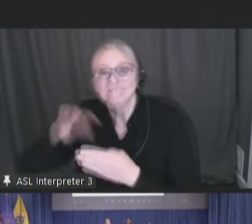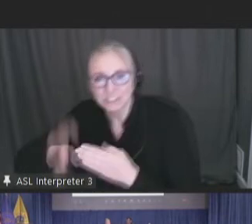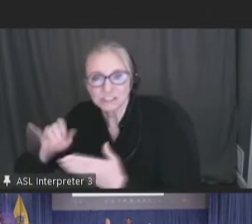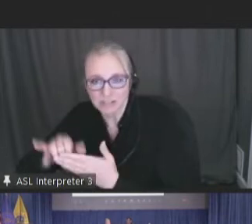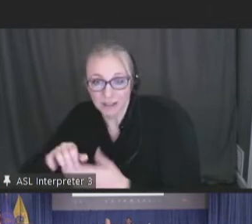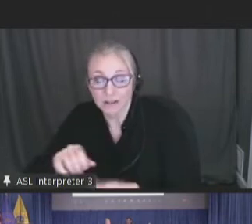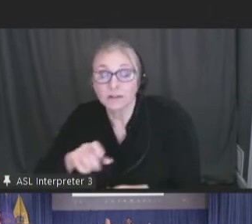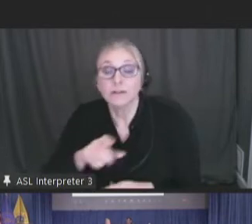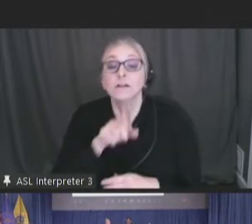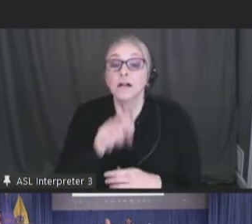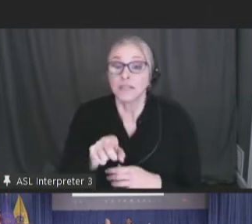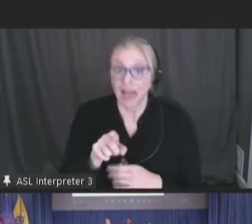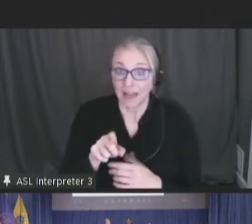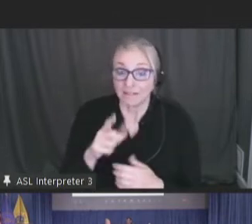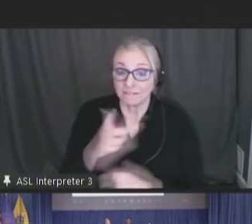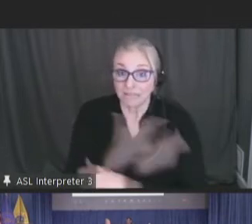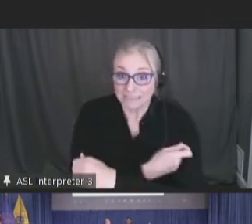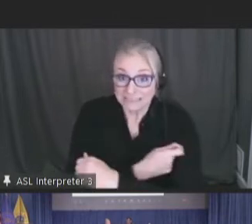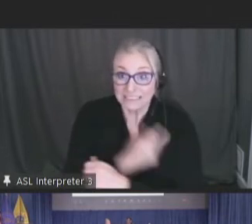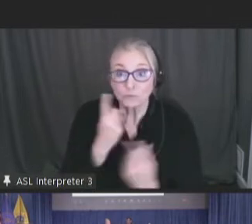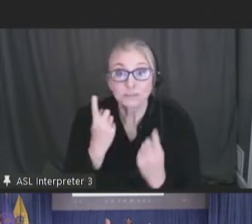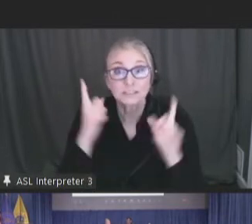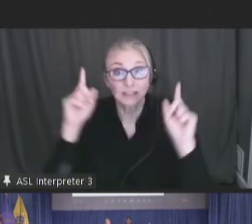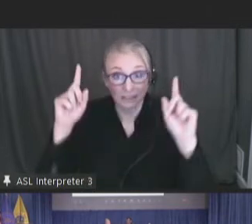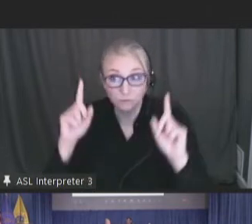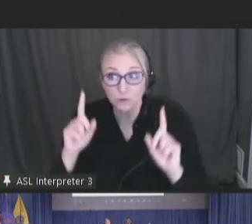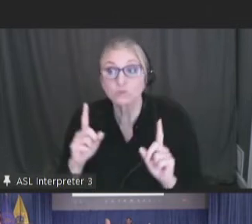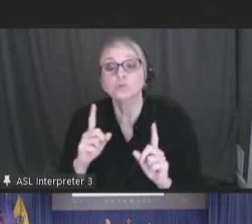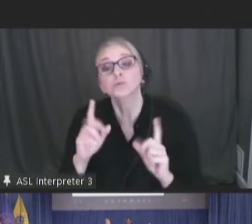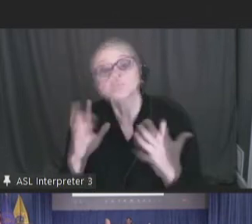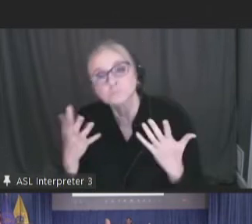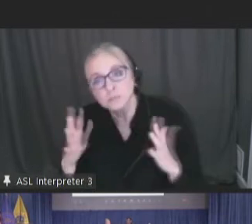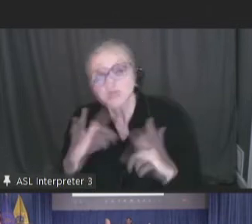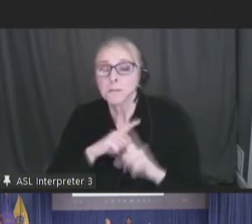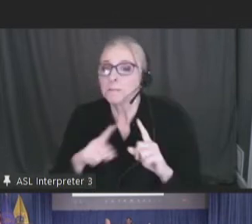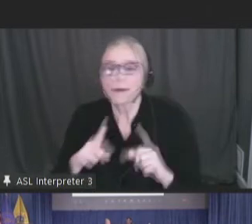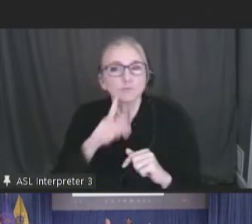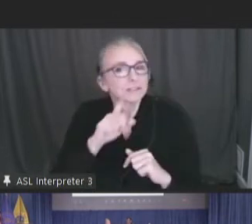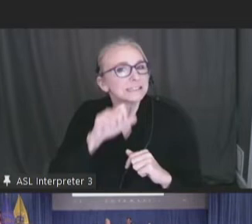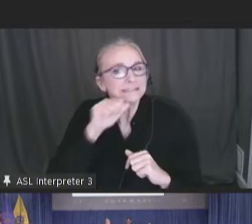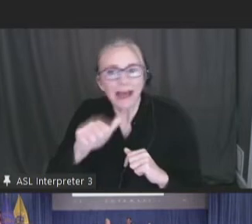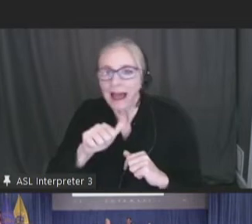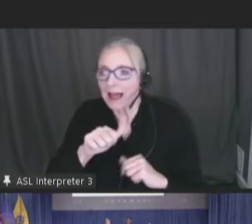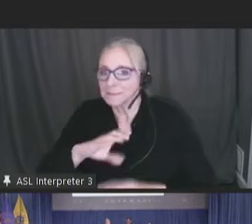These vaccines were successful to some extent, but they did not meet the primary endpoint. And